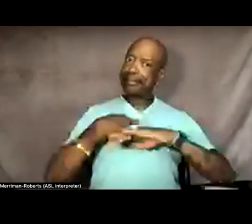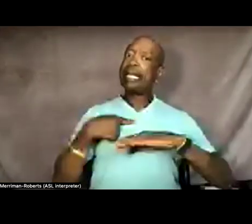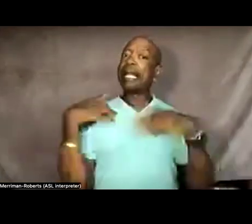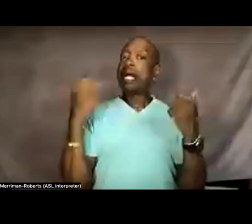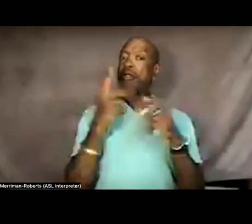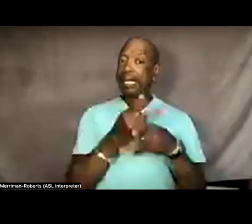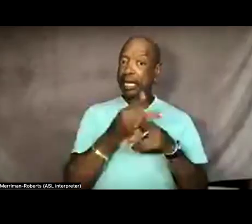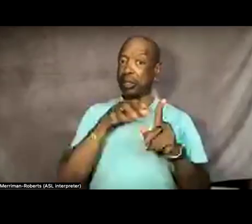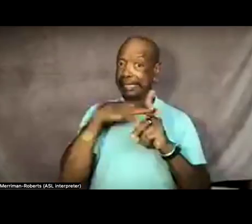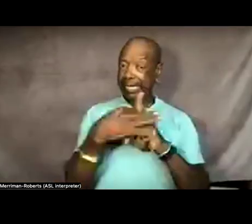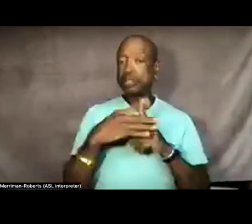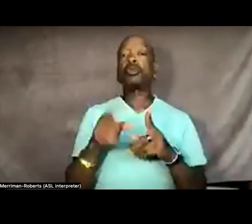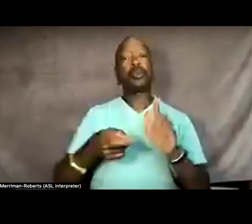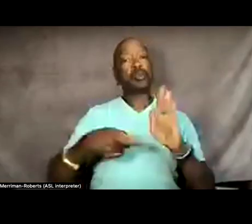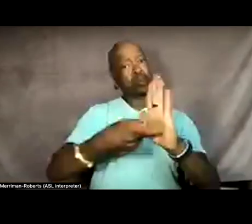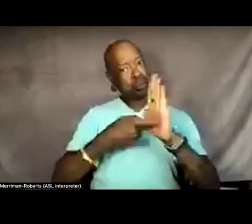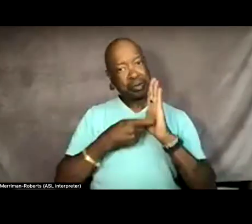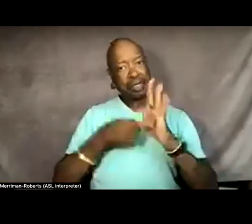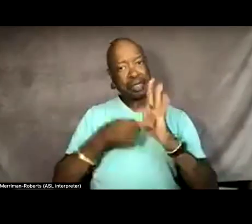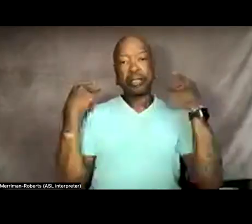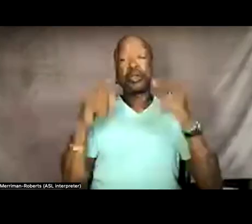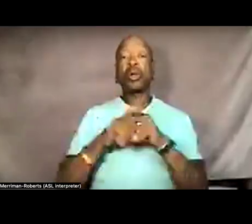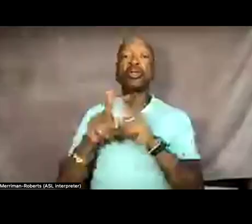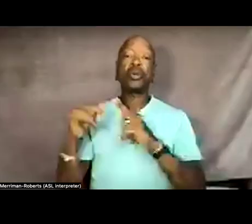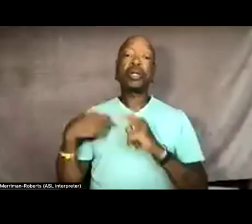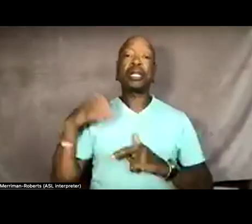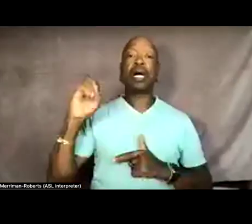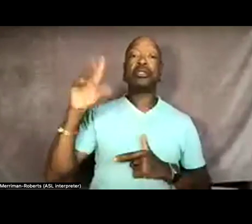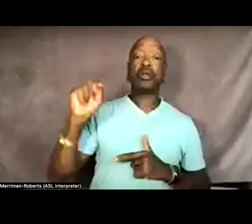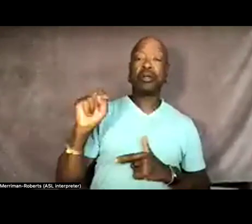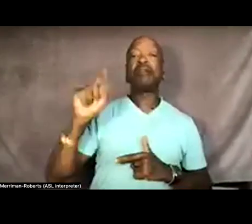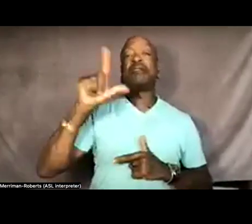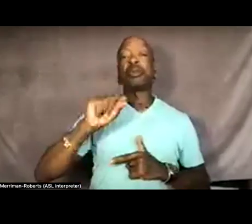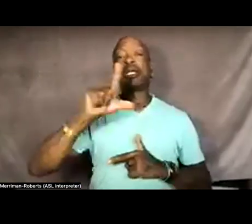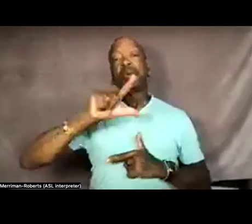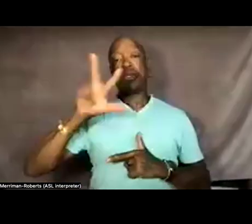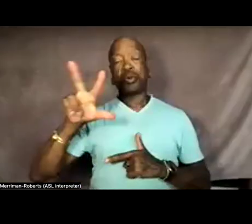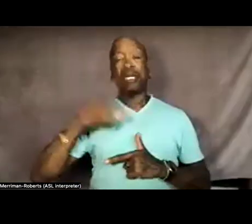UCSF Hospital administrators in October of 23 and January of 2024 calling on them to reinstate